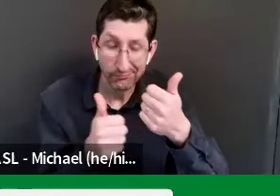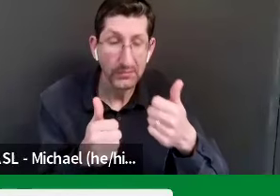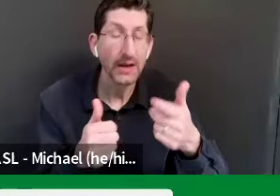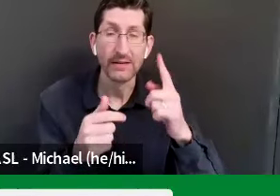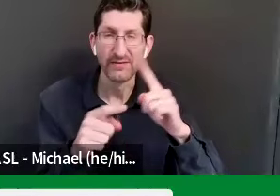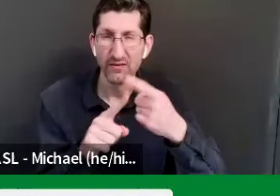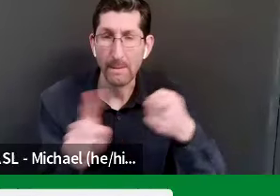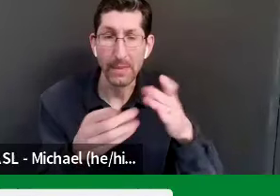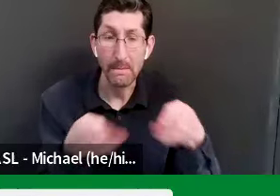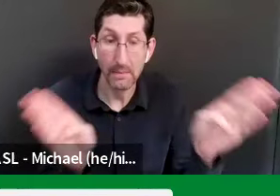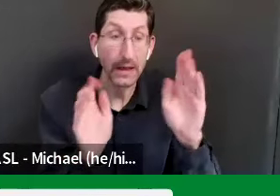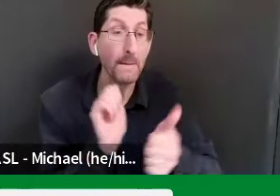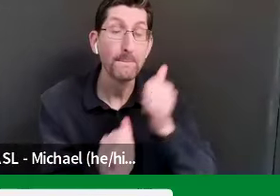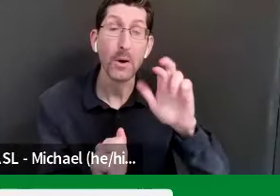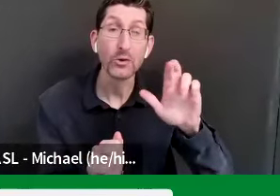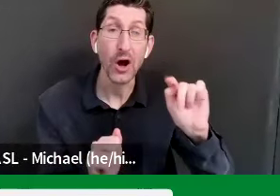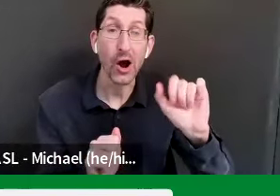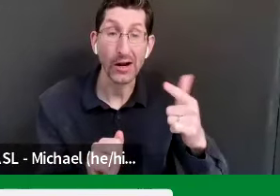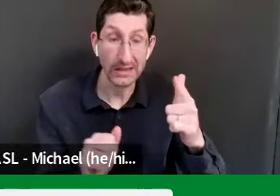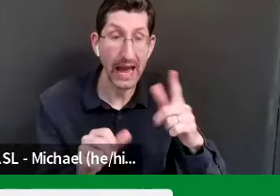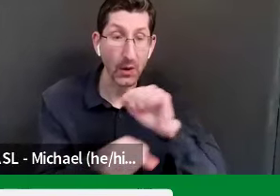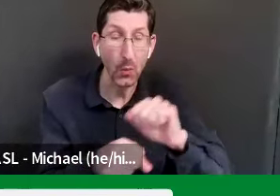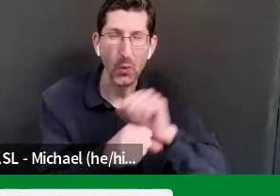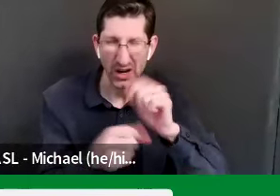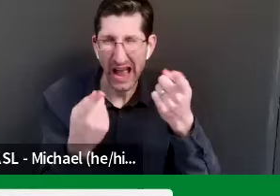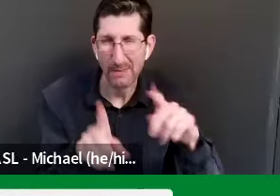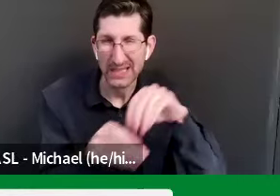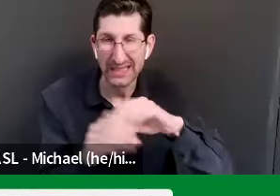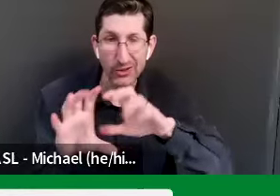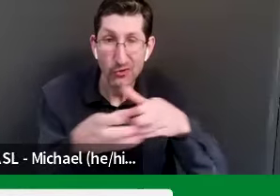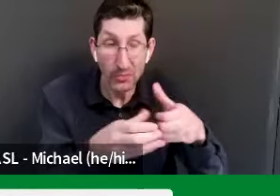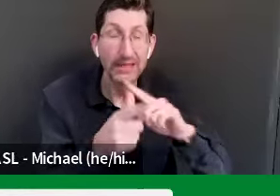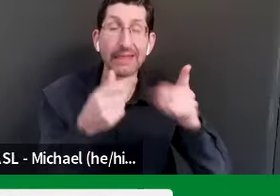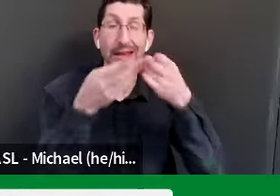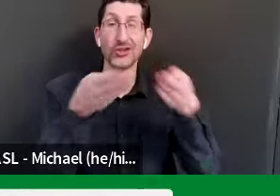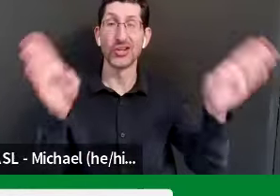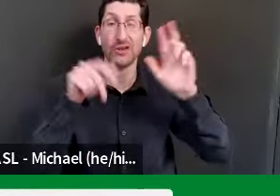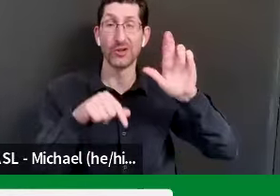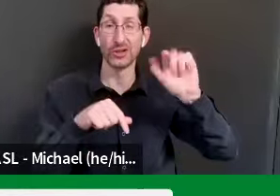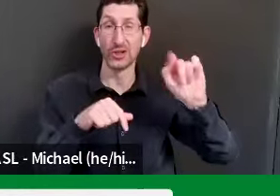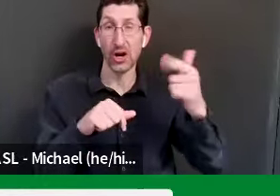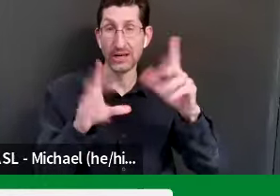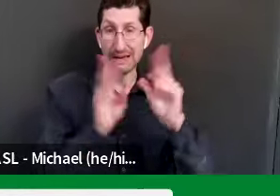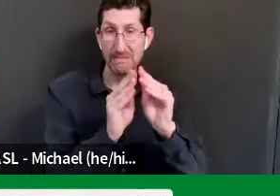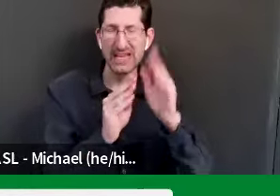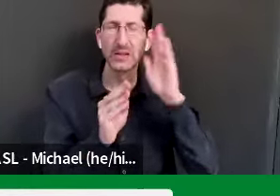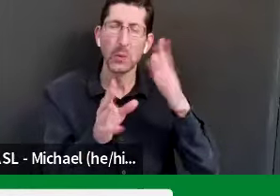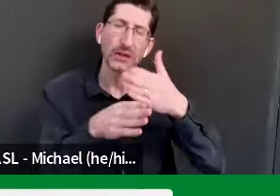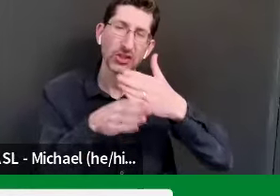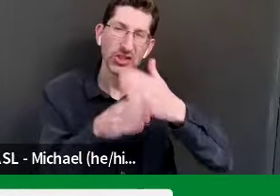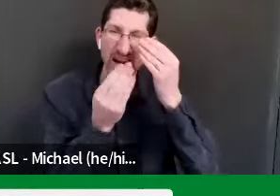PARTICIPATING. MOST OF RTAG'S ENGAGEMENT AND WORK WILL TAKE PLACE IN THE SMALLER GROUPS.